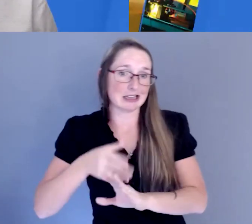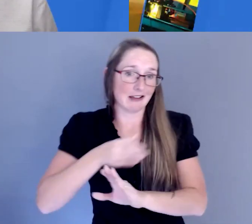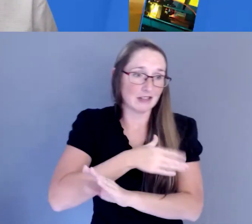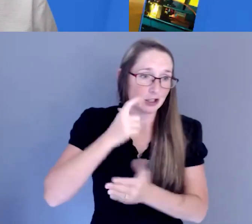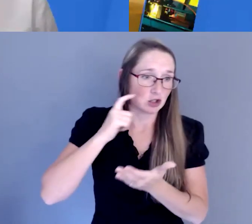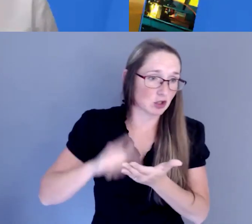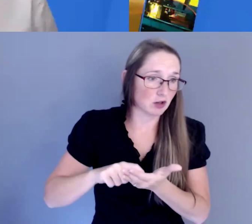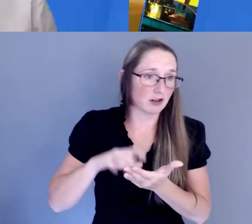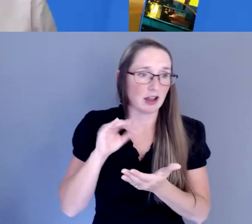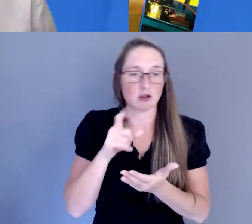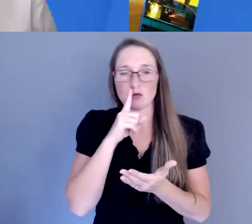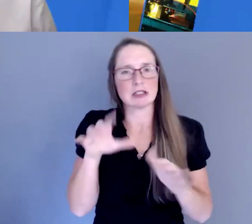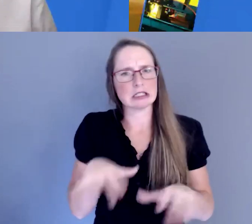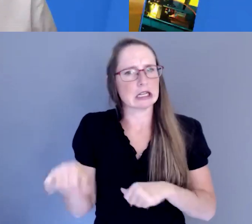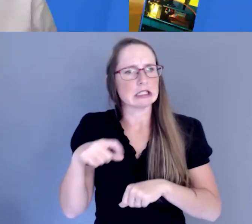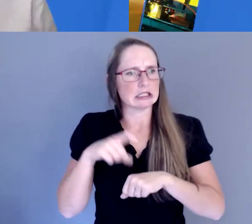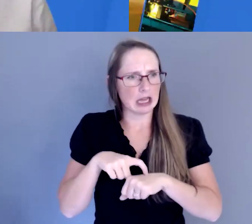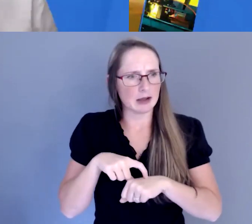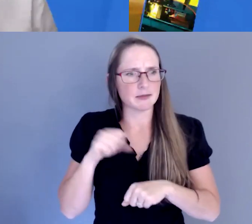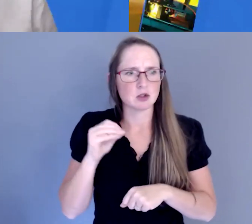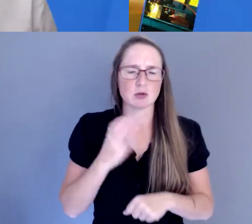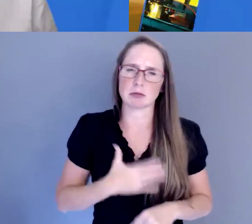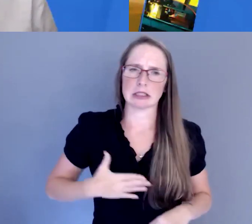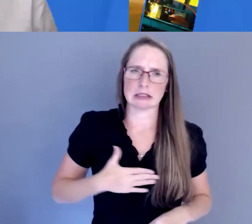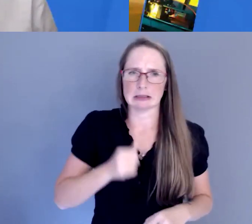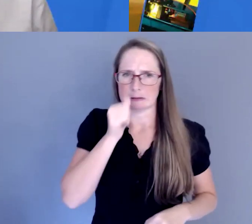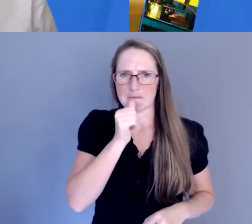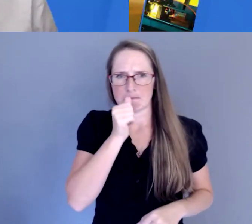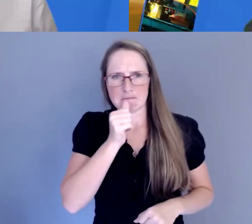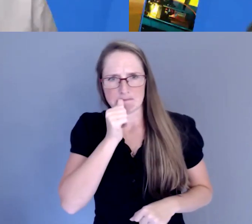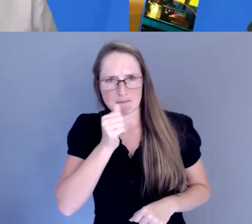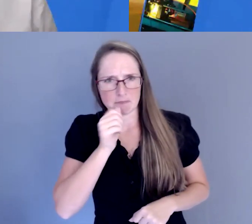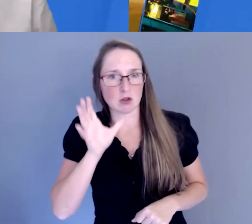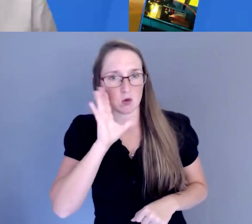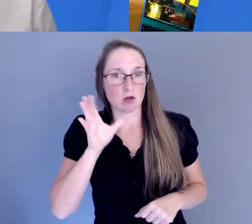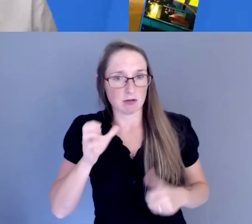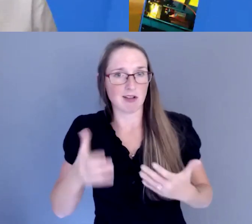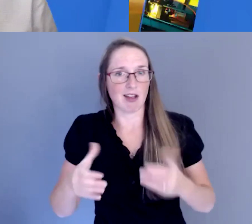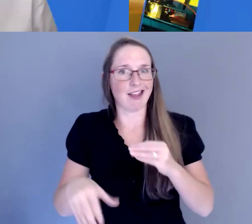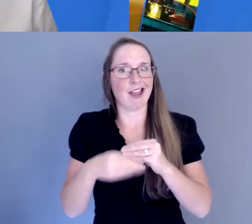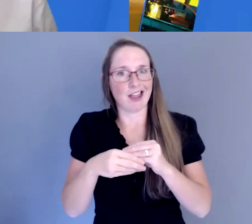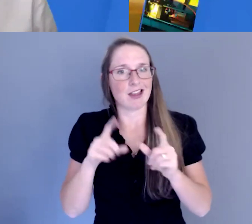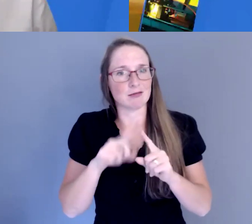It just takes time. Please be patient. It will be added, but it's going to be added at